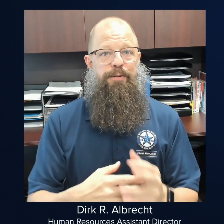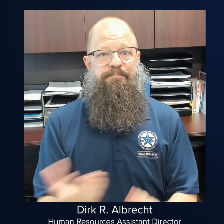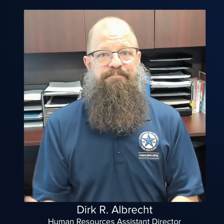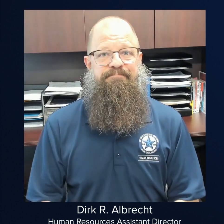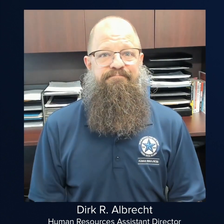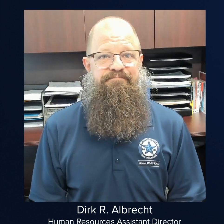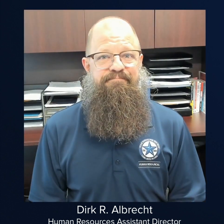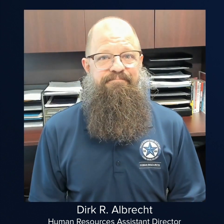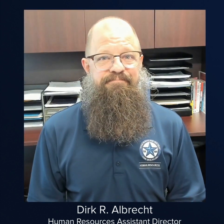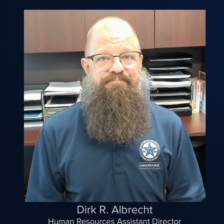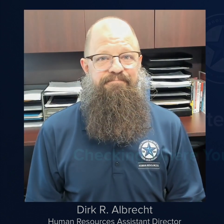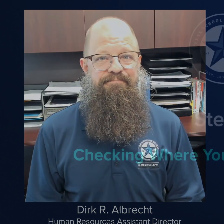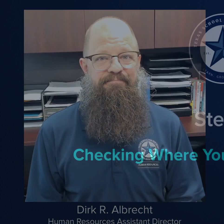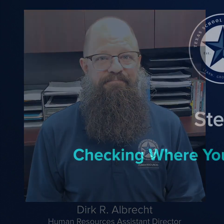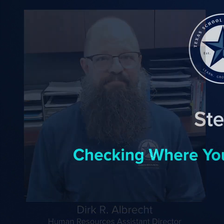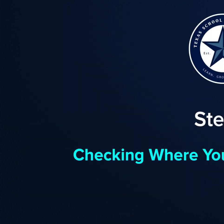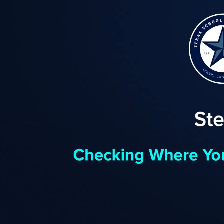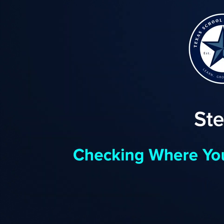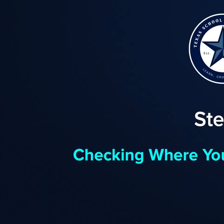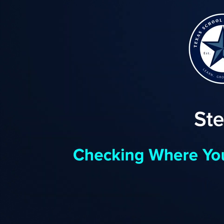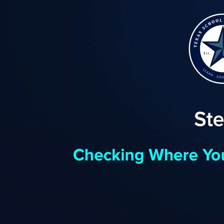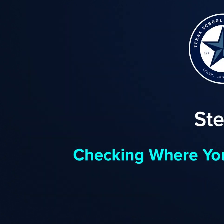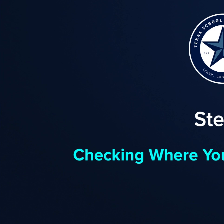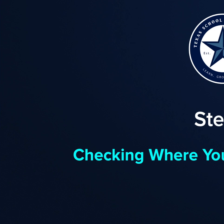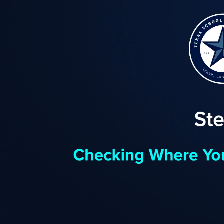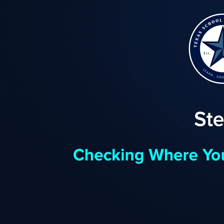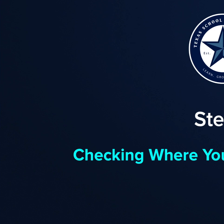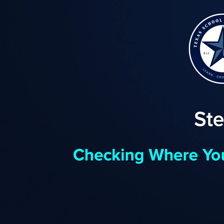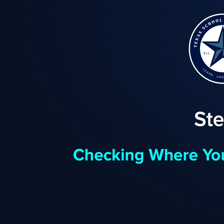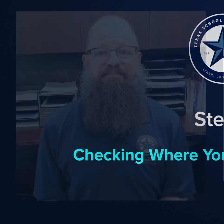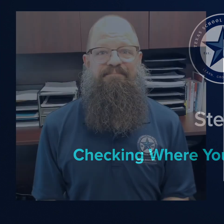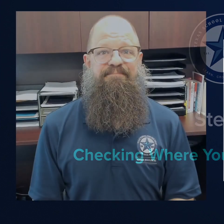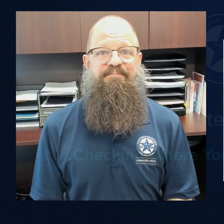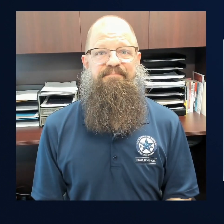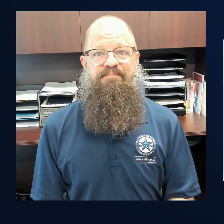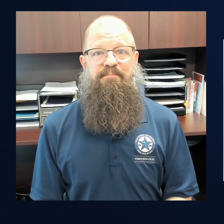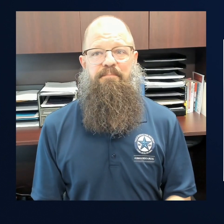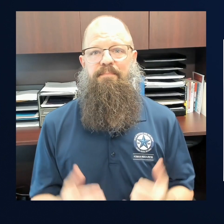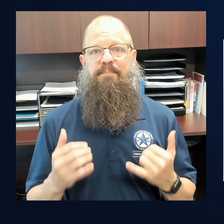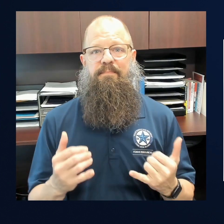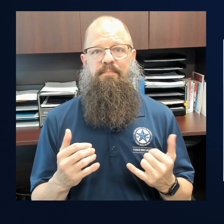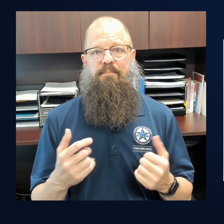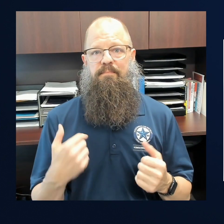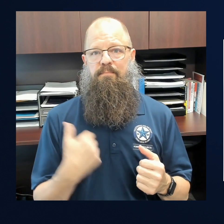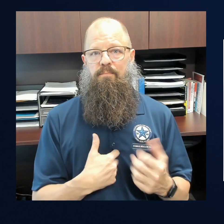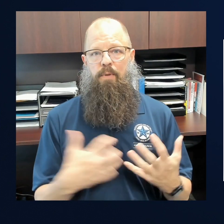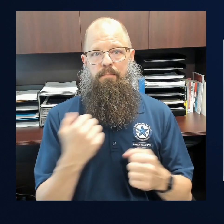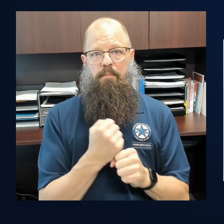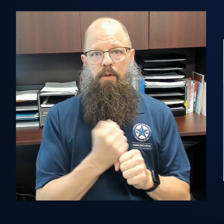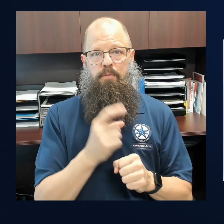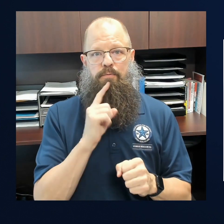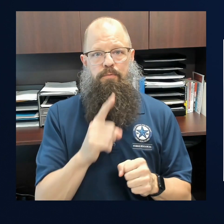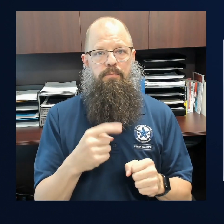Right now we'll be talking about checkpoints. Let's get started.